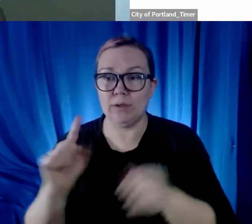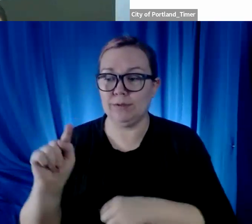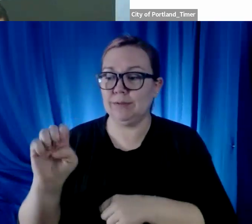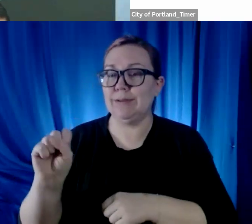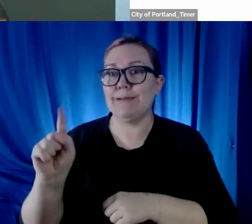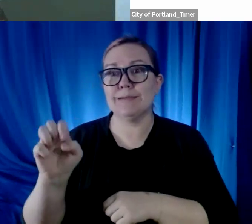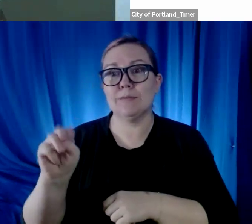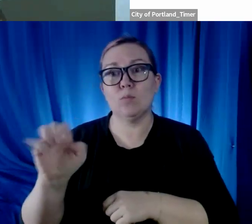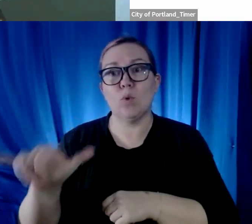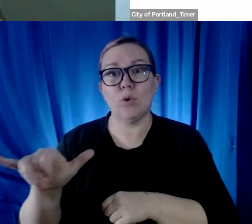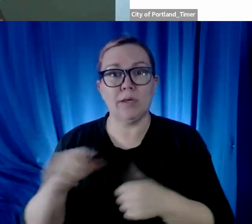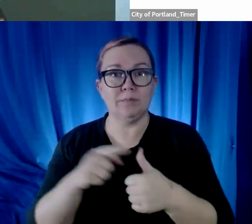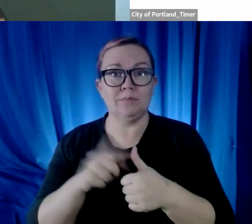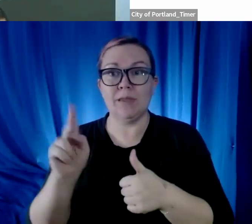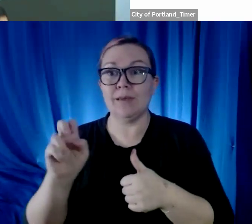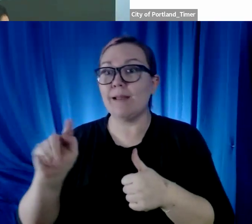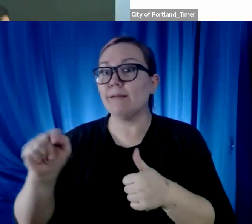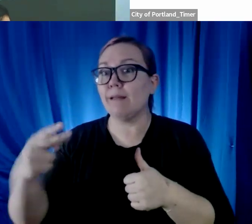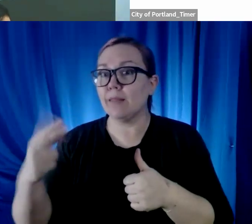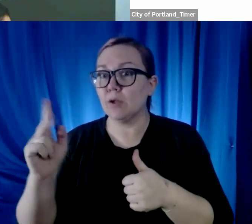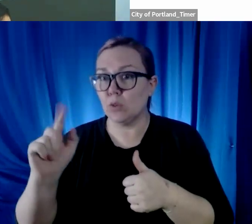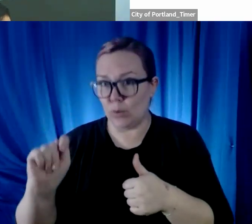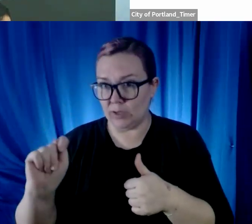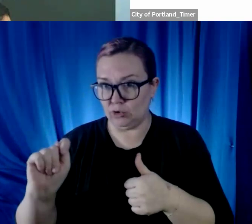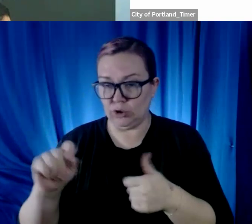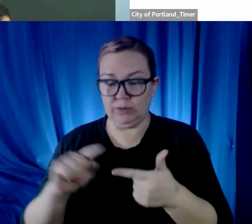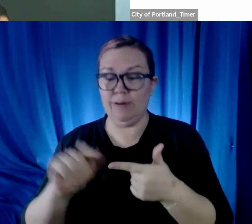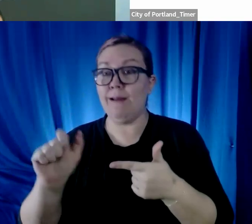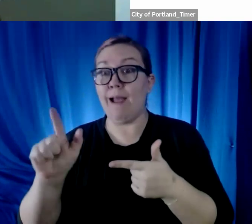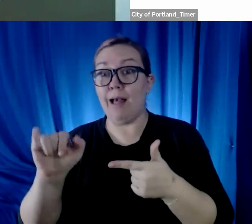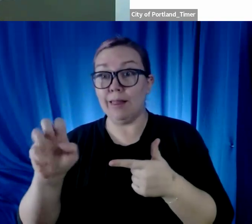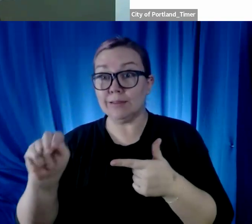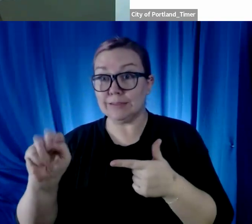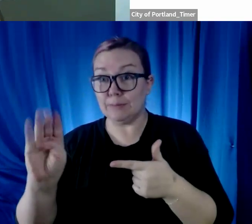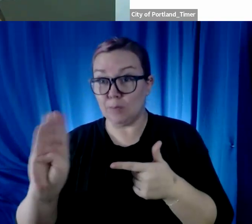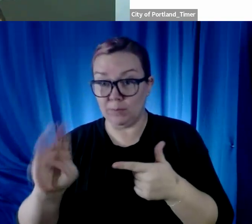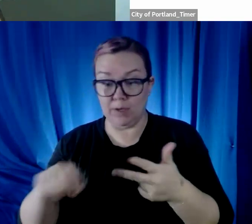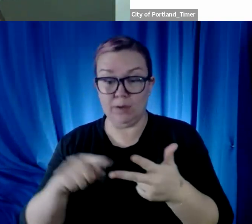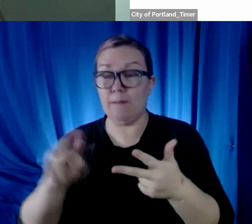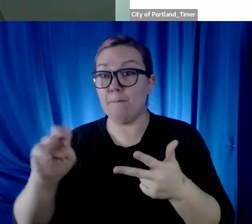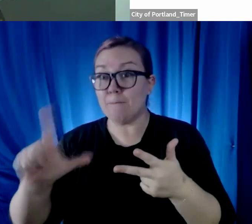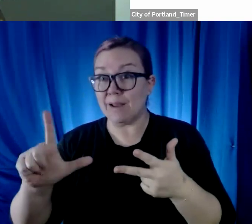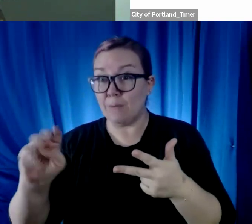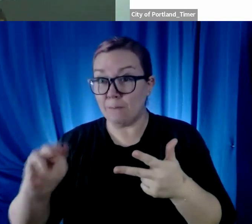Kenneth Thrasher. Allison Berman, Michael Knapp.